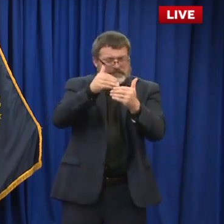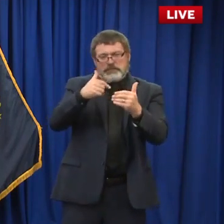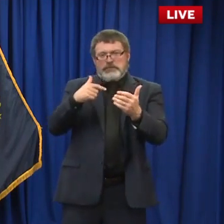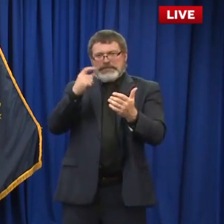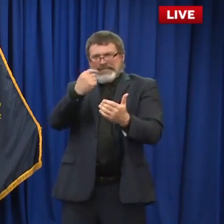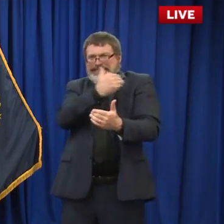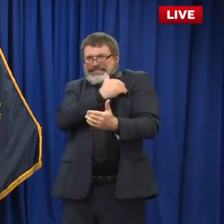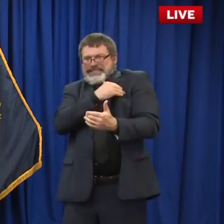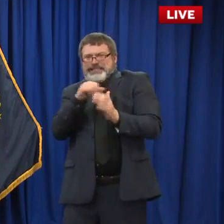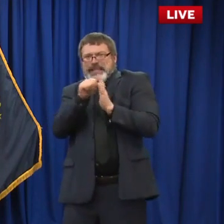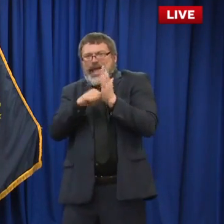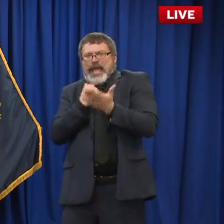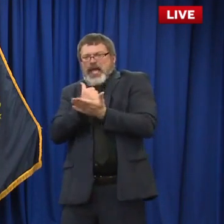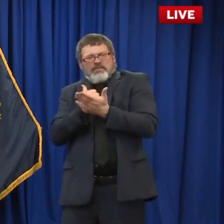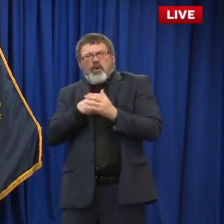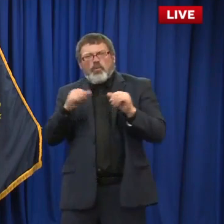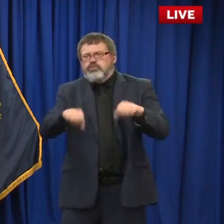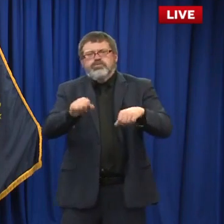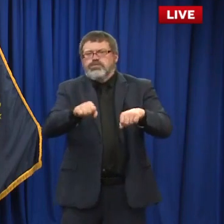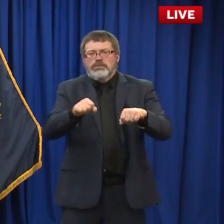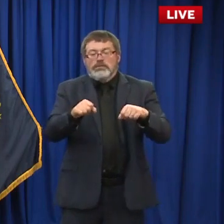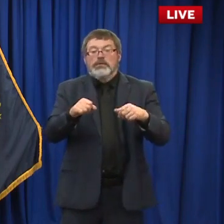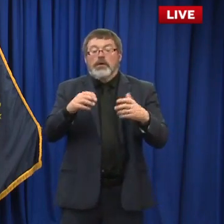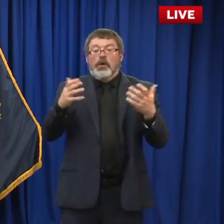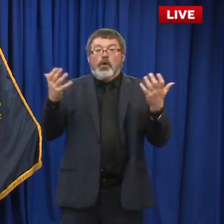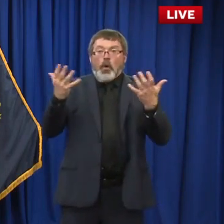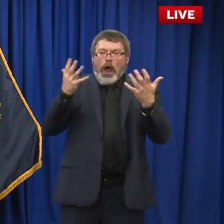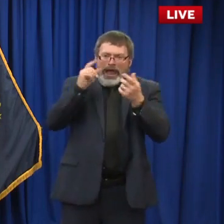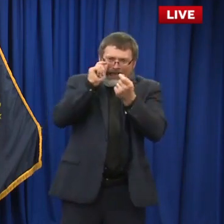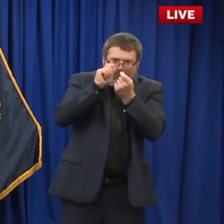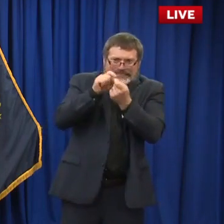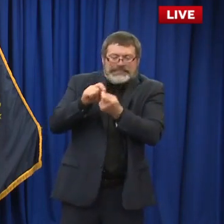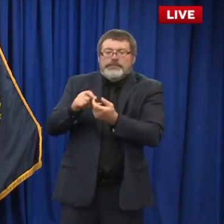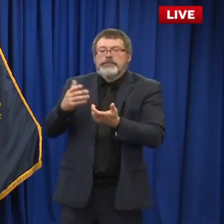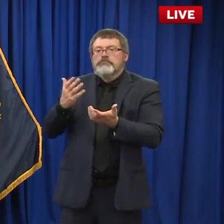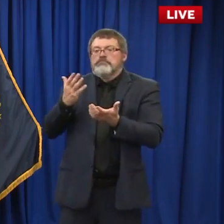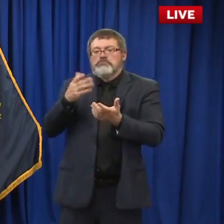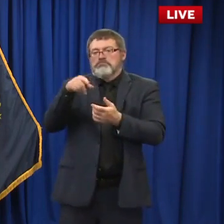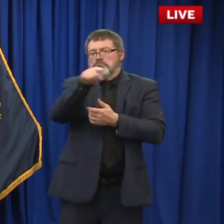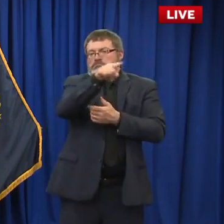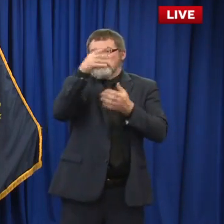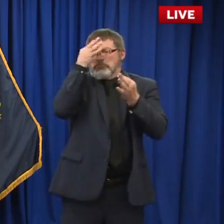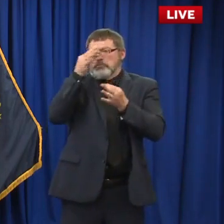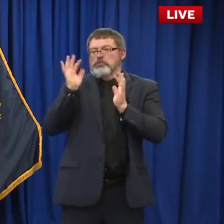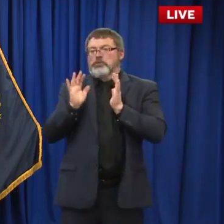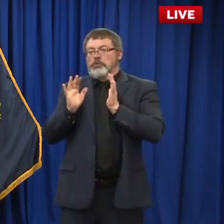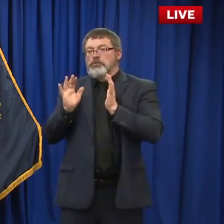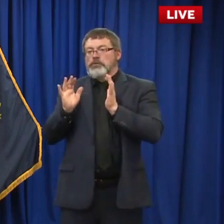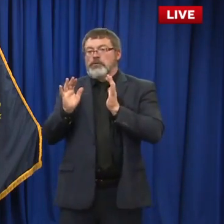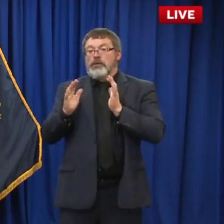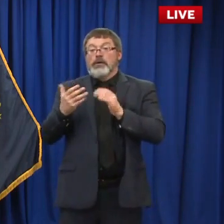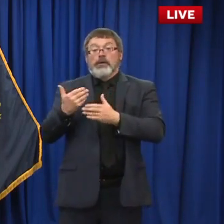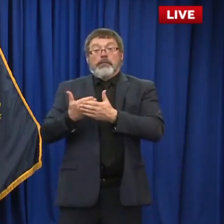THEY HAVE SOME FLEXIBILITY AT THE LOCALIZED LEVEL, SO THE FINAL DETAILS, IF YOU WILL, OF MANDATING A MASK HERE OR TO THE.